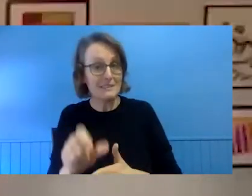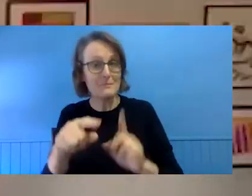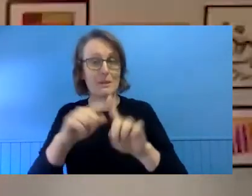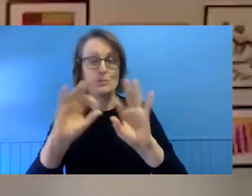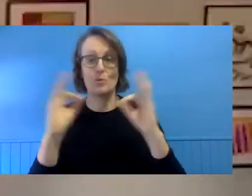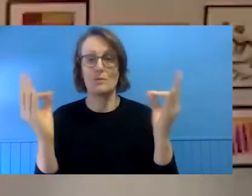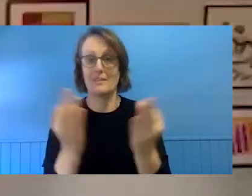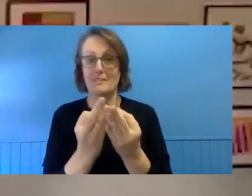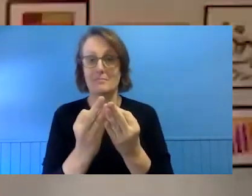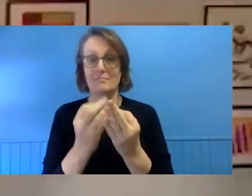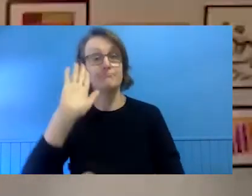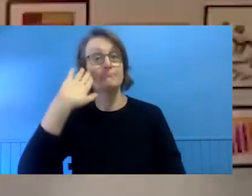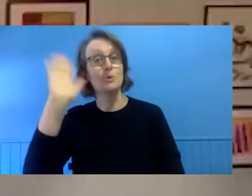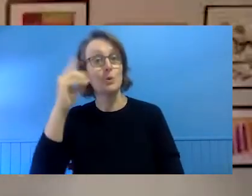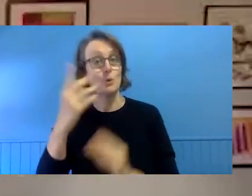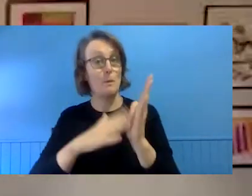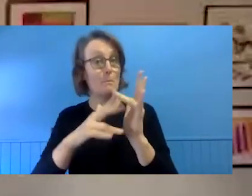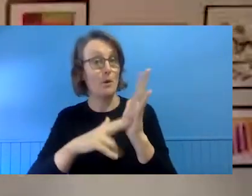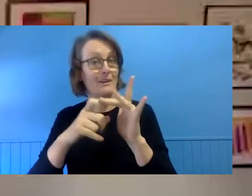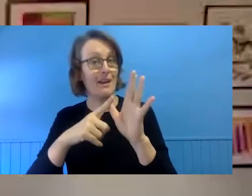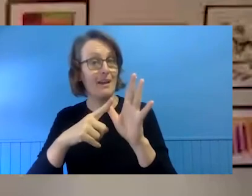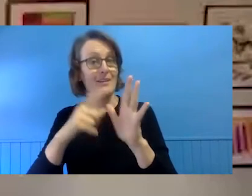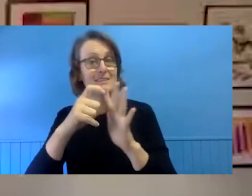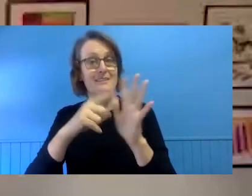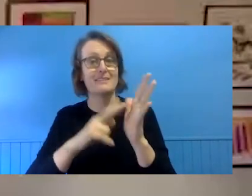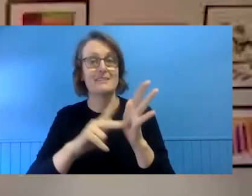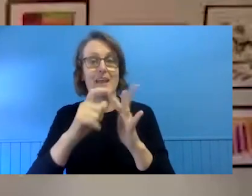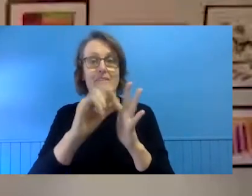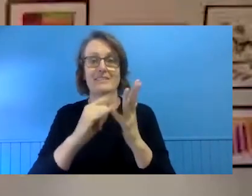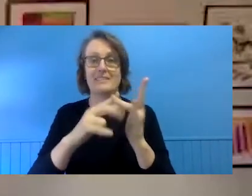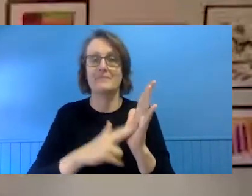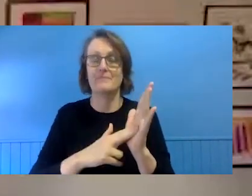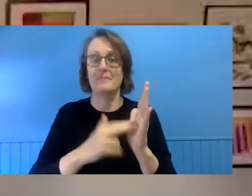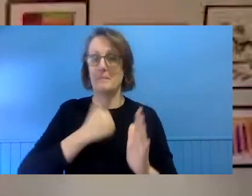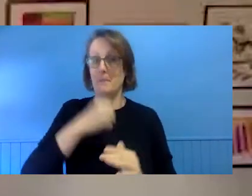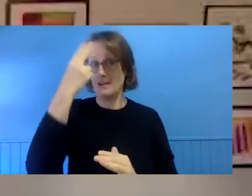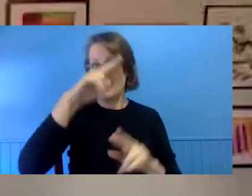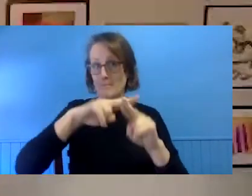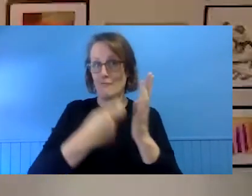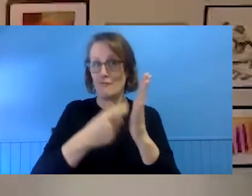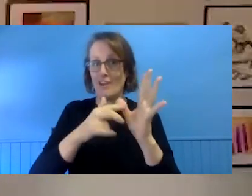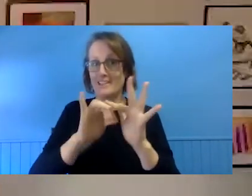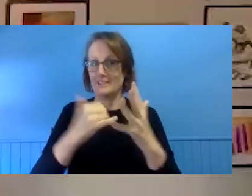Business. My name is Frances and I'm delighted to be your host for today.